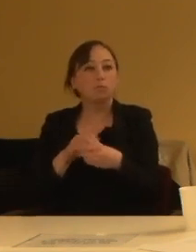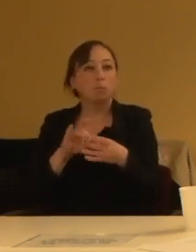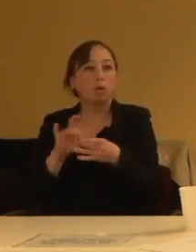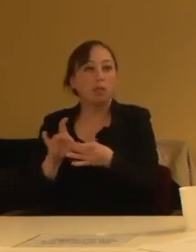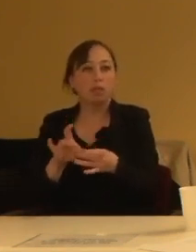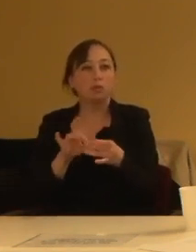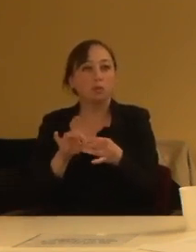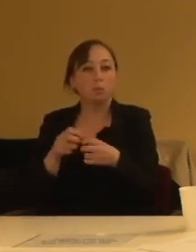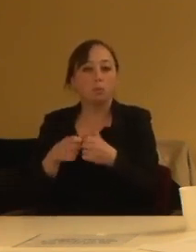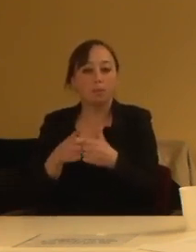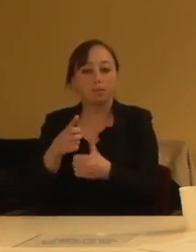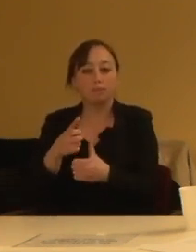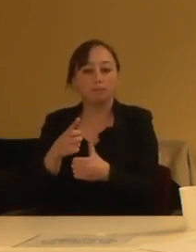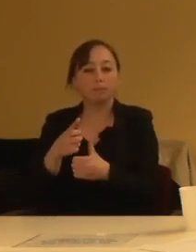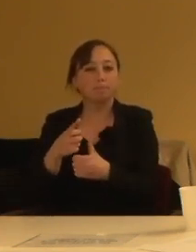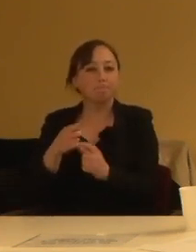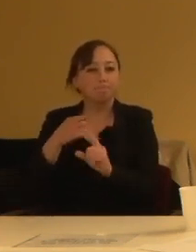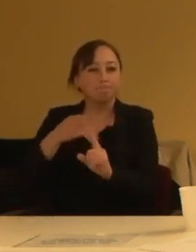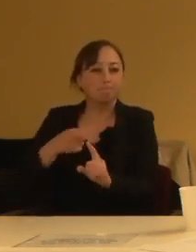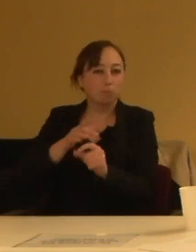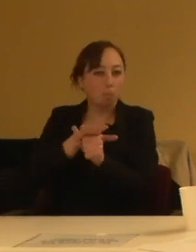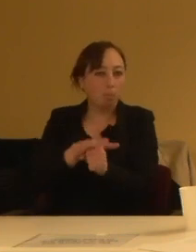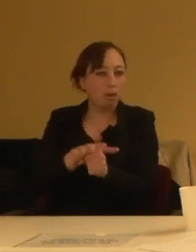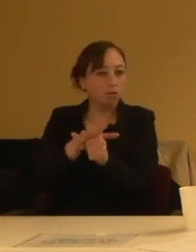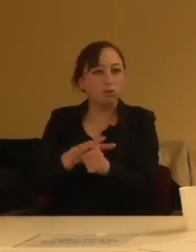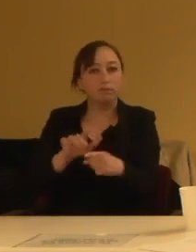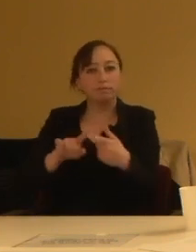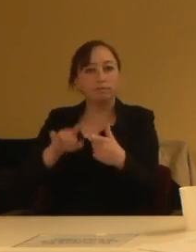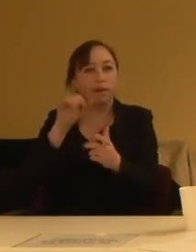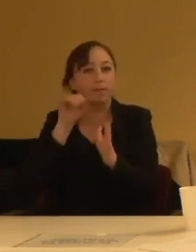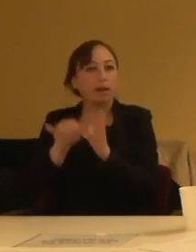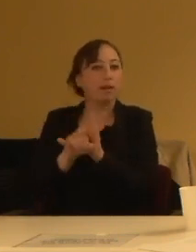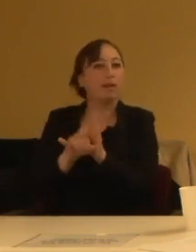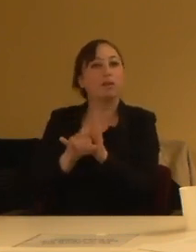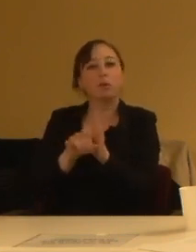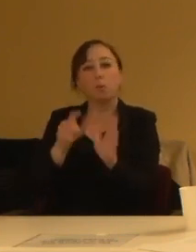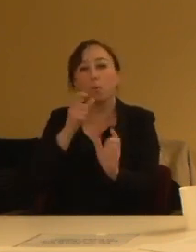oppression, identity, you know,